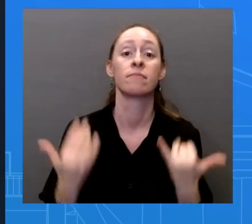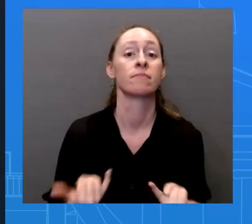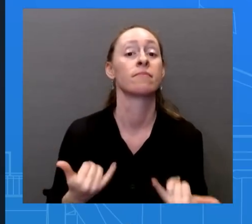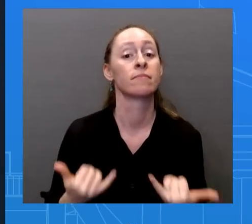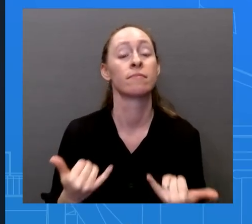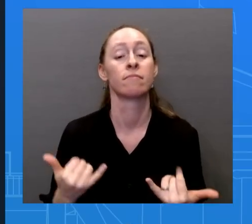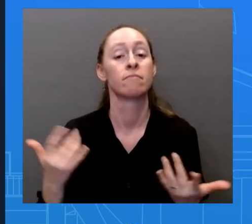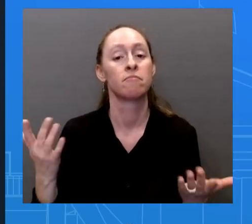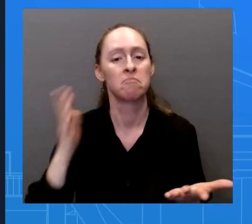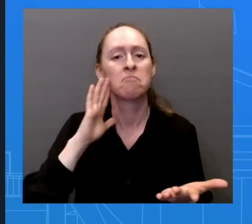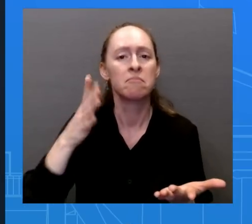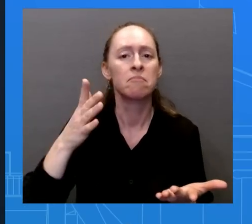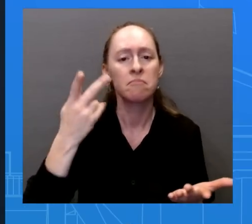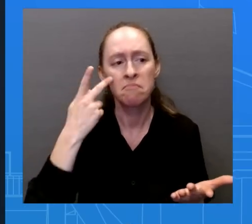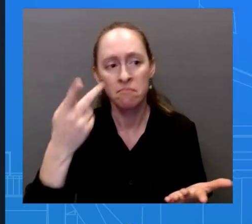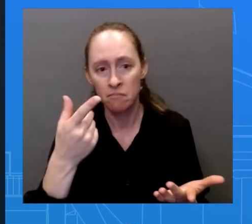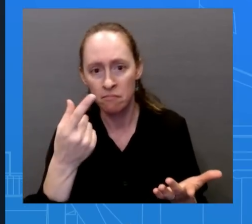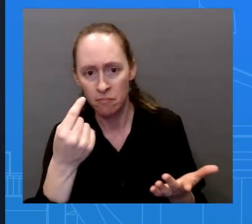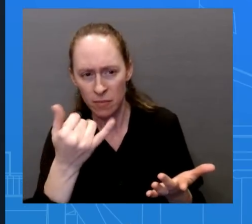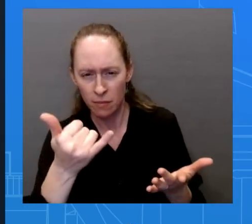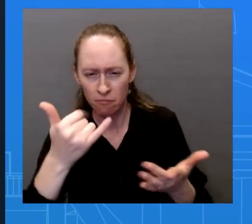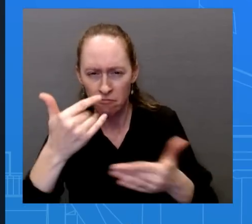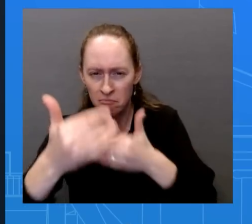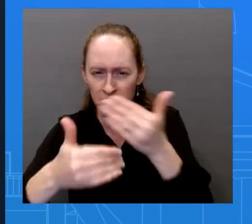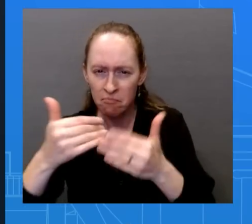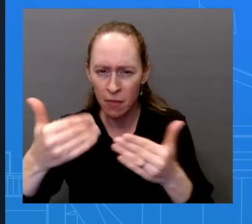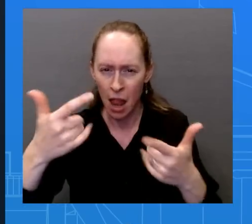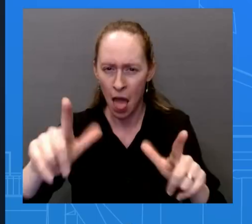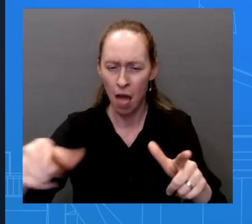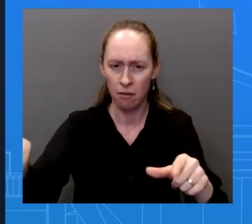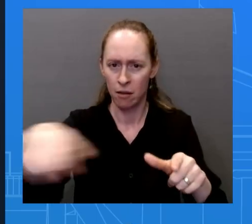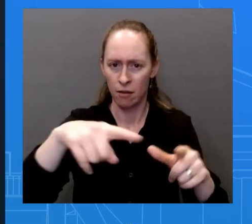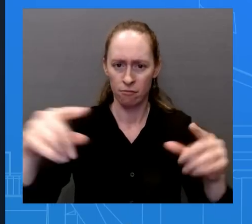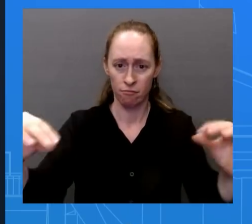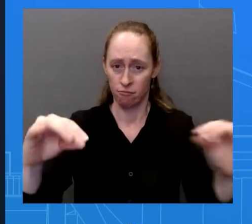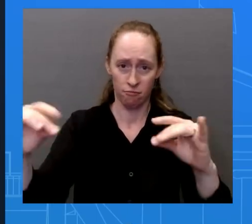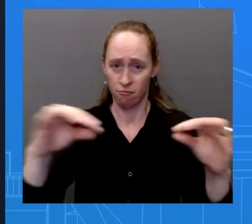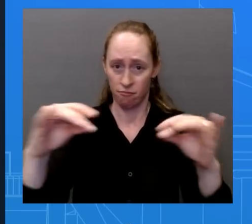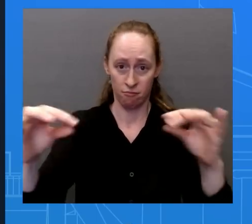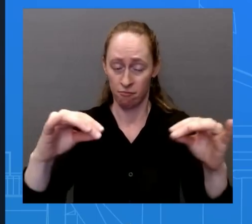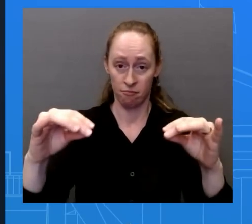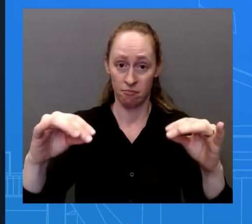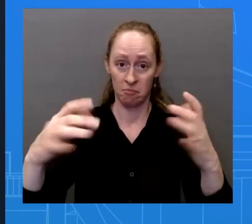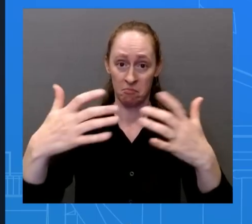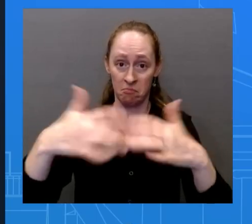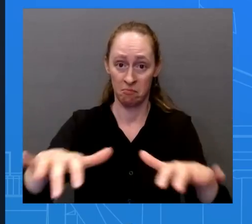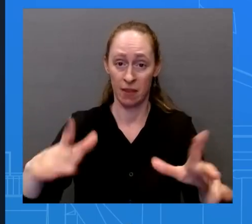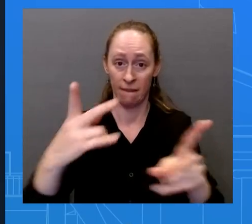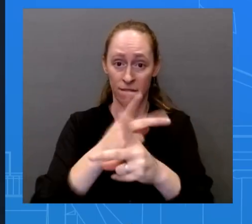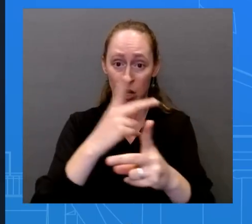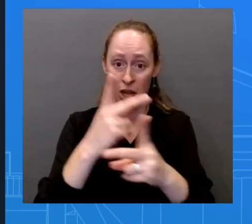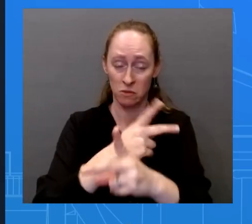themselves through collective bargaining. So, this is what we're seeing currently. So, President Biden continues to support the collective